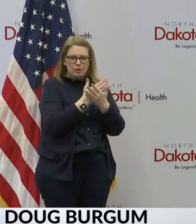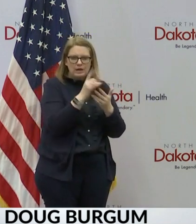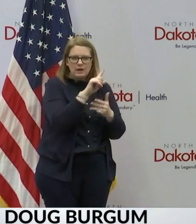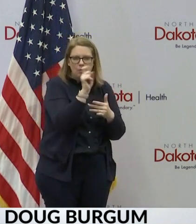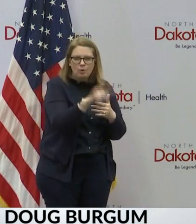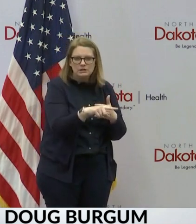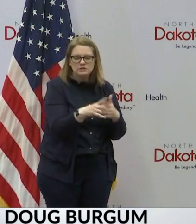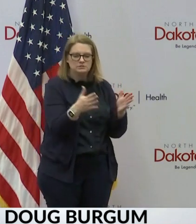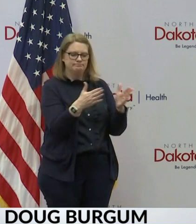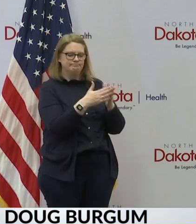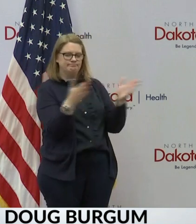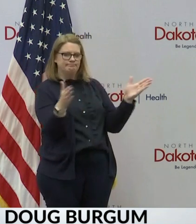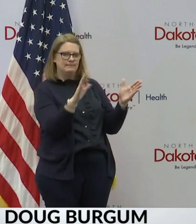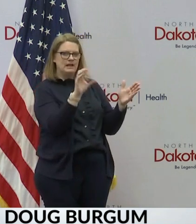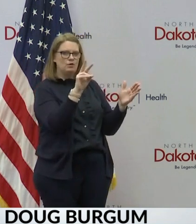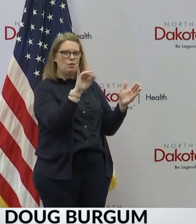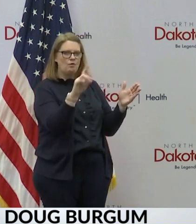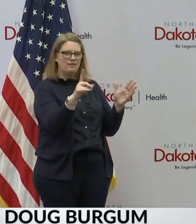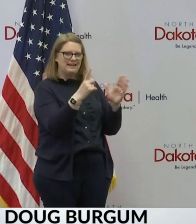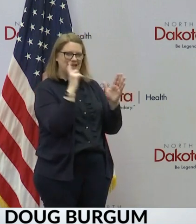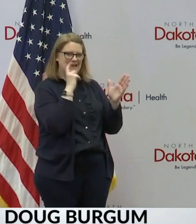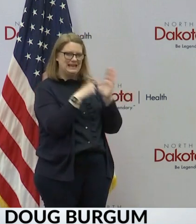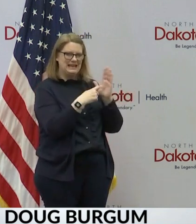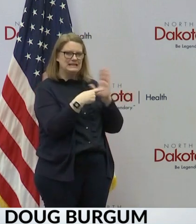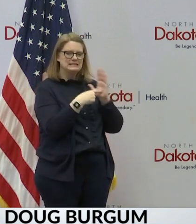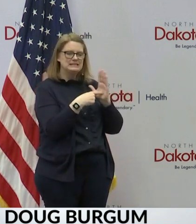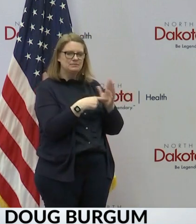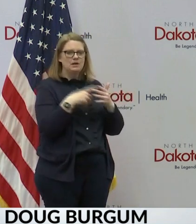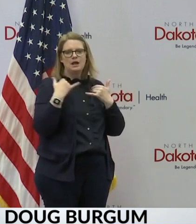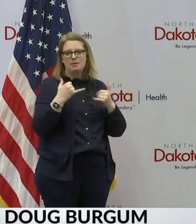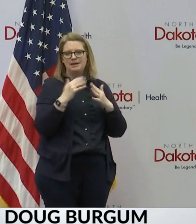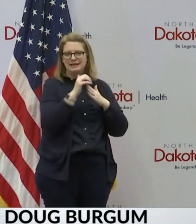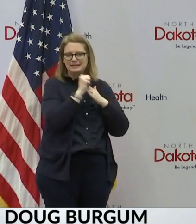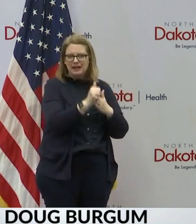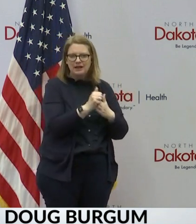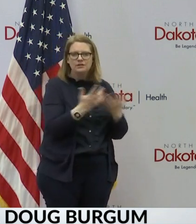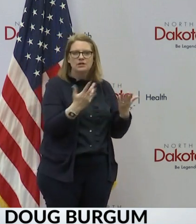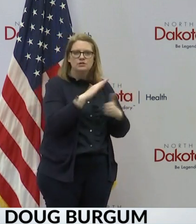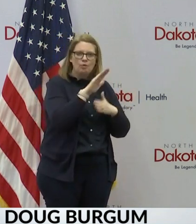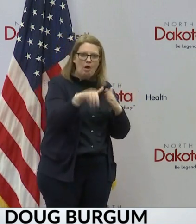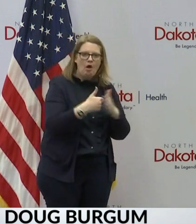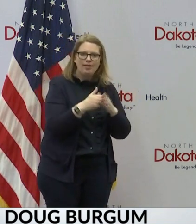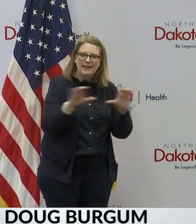THEY'RE INCLUDING IN THE NEW MODIFIED OPERATING AGREEMENTS,